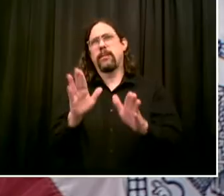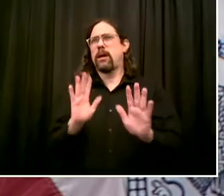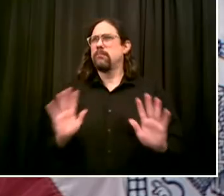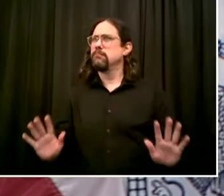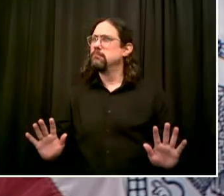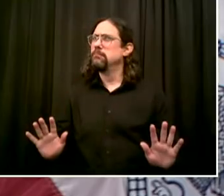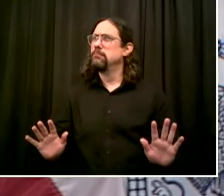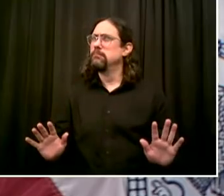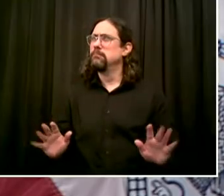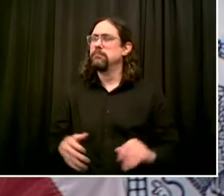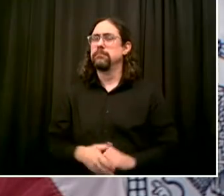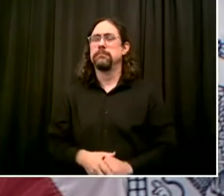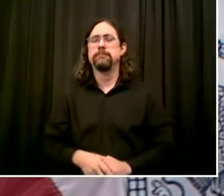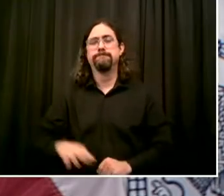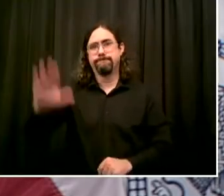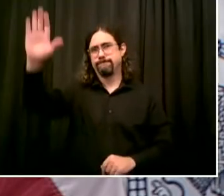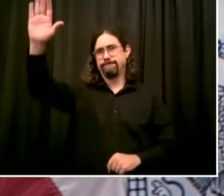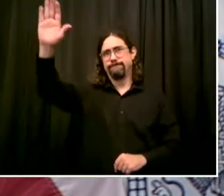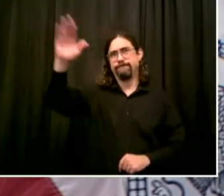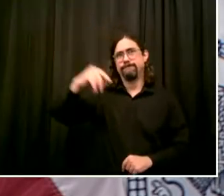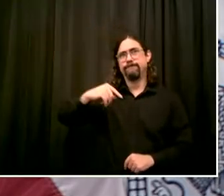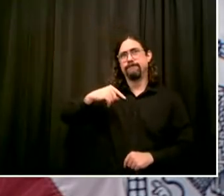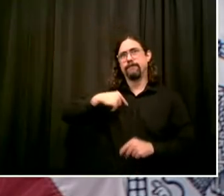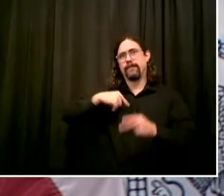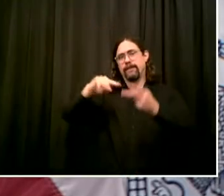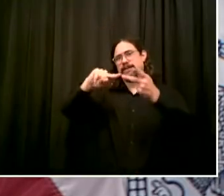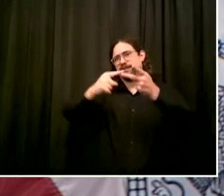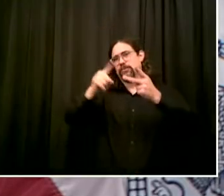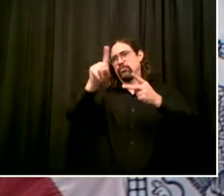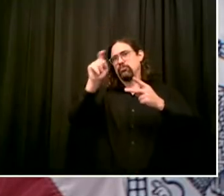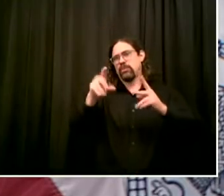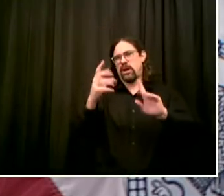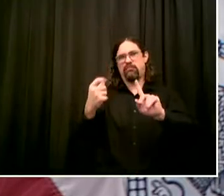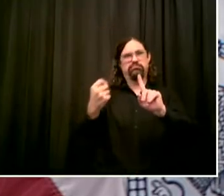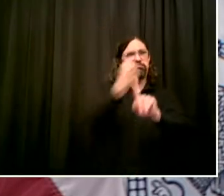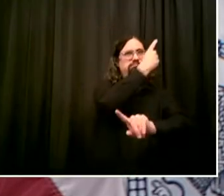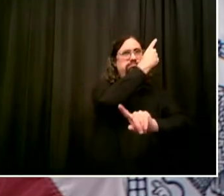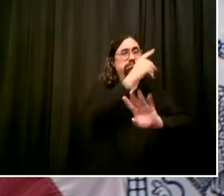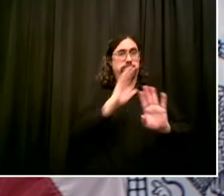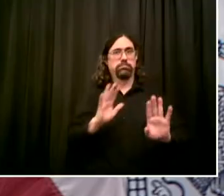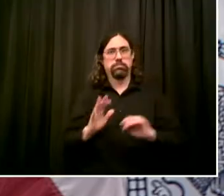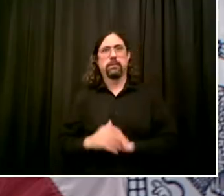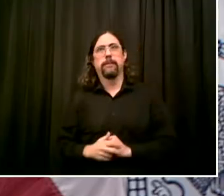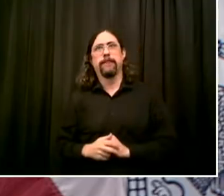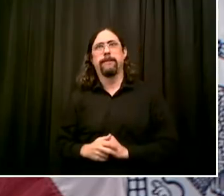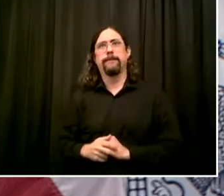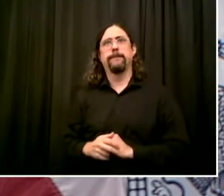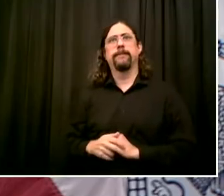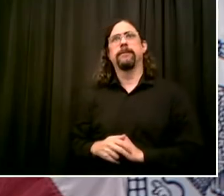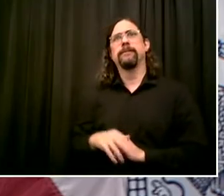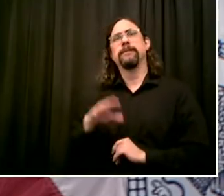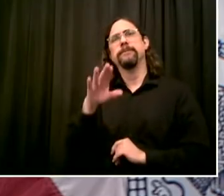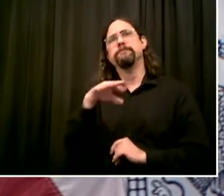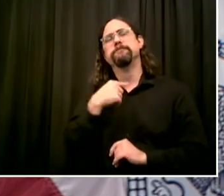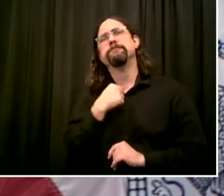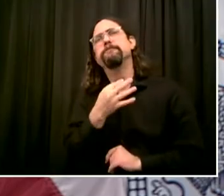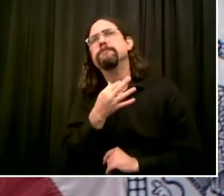GROUND TO OPEN THESE BUSINESSES AND TRY AND MAKE THEM WORK THE RIGHT Y WA. ReporterI :